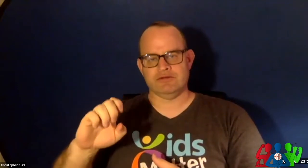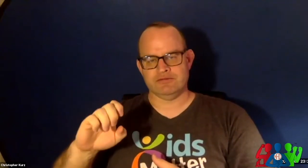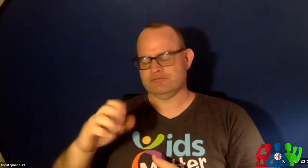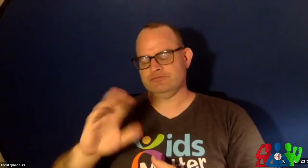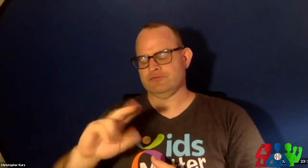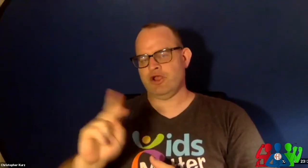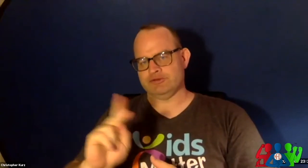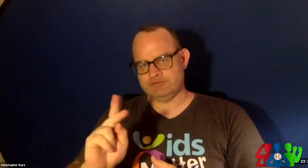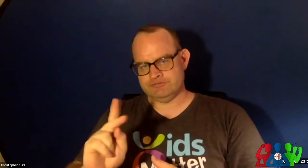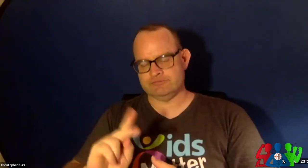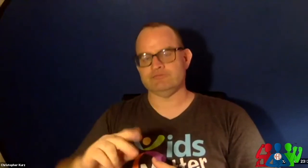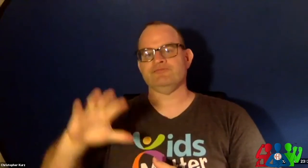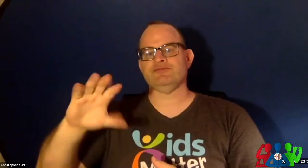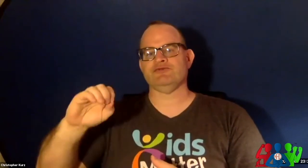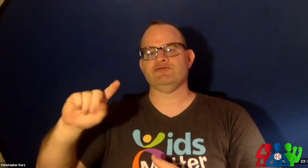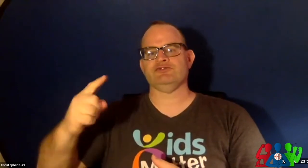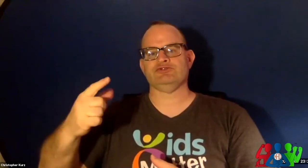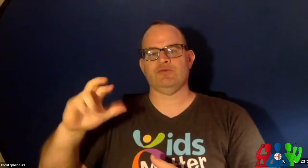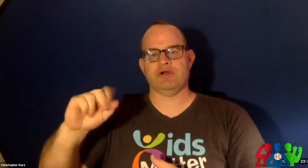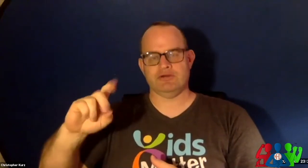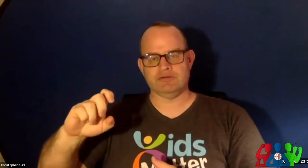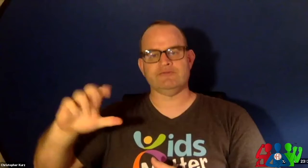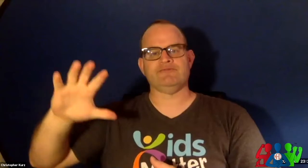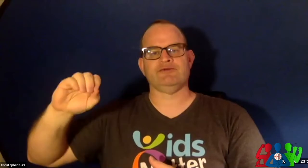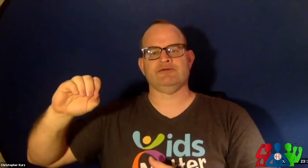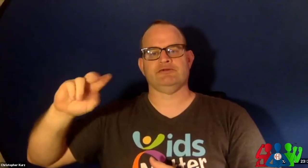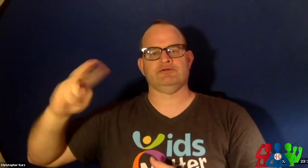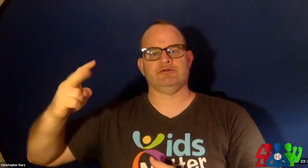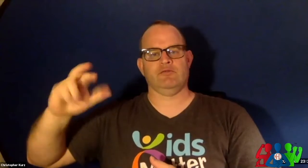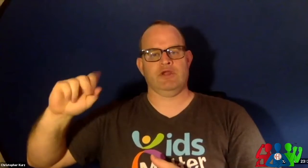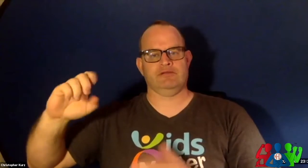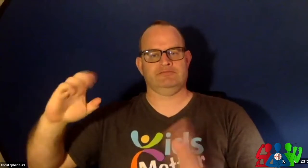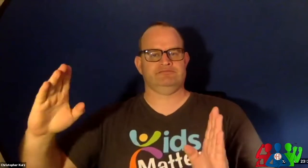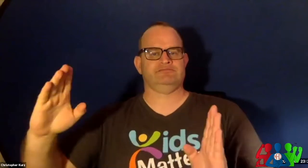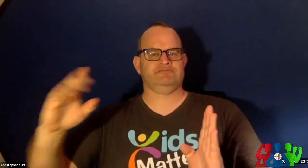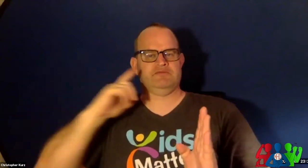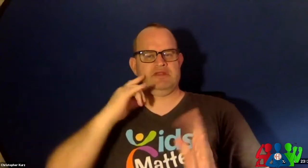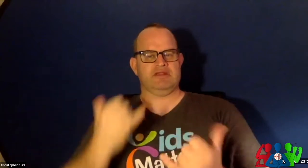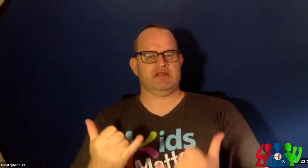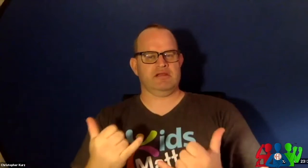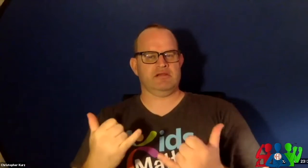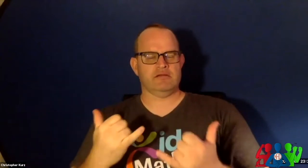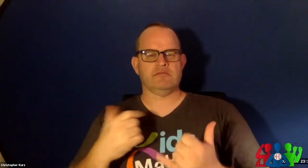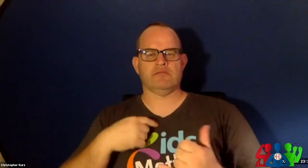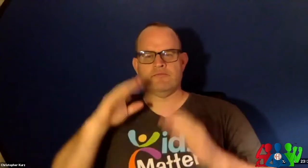We do hope to have, as I mentioned before, a total of 200 stories – 50 at each of